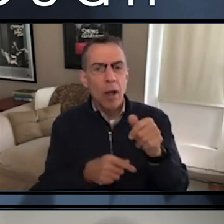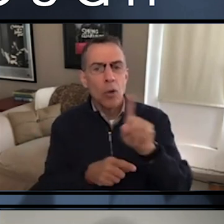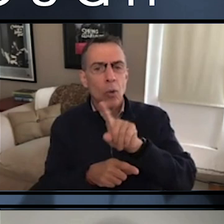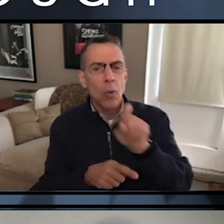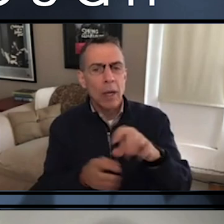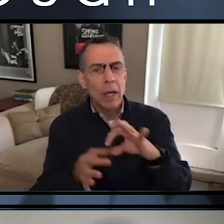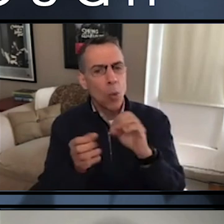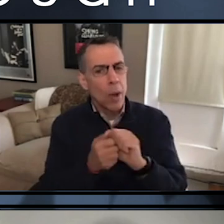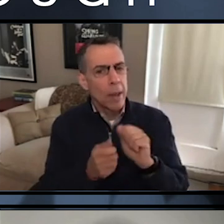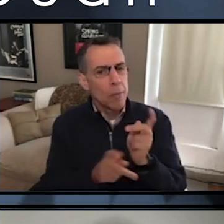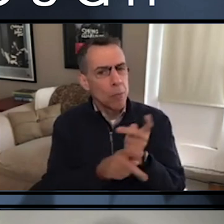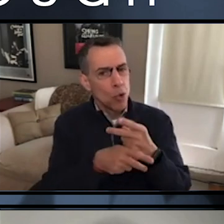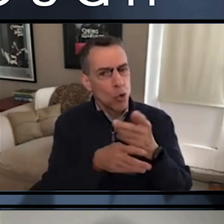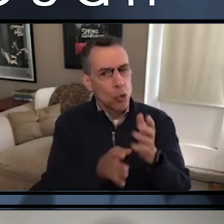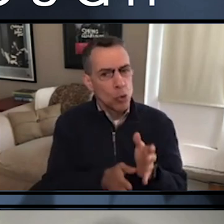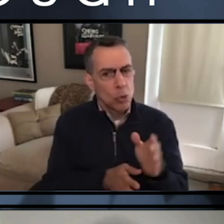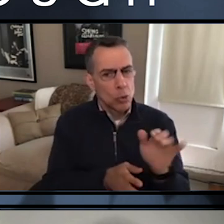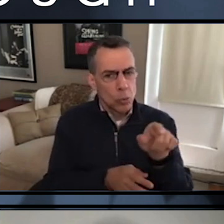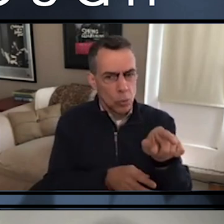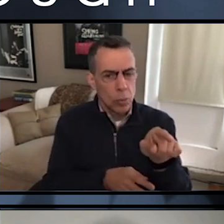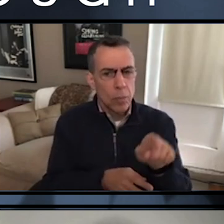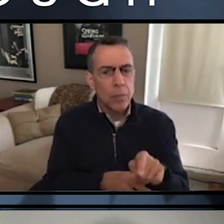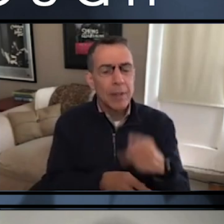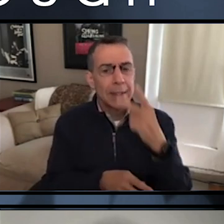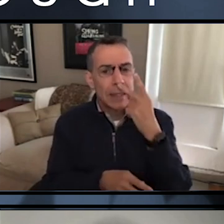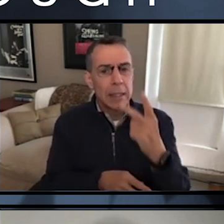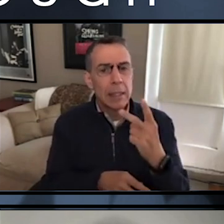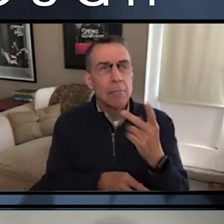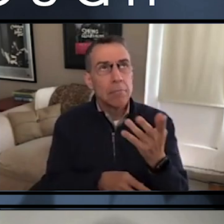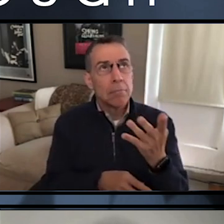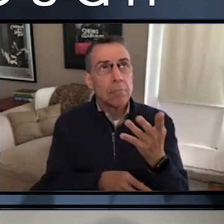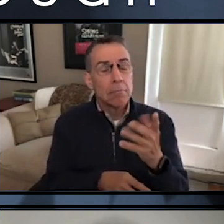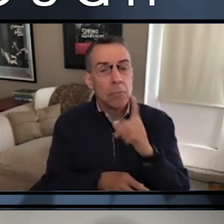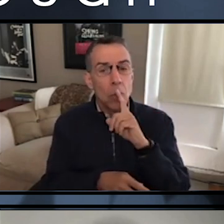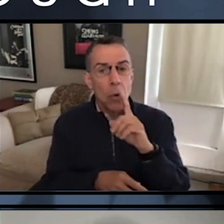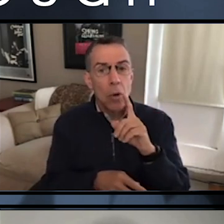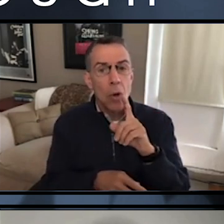think it can help our communities. I see it as, it's a great, it's a wonderful